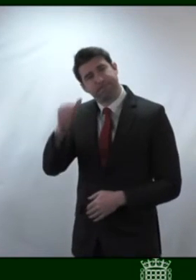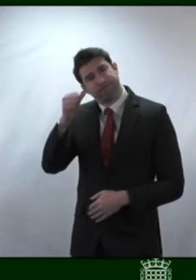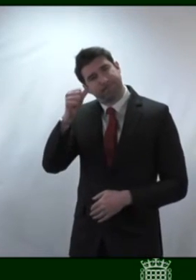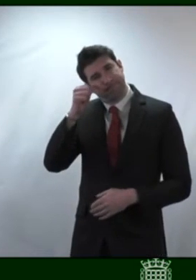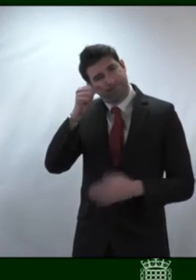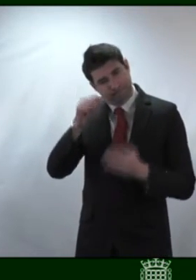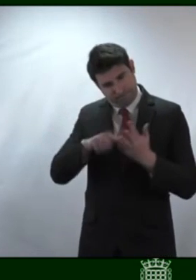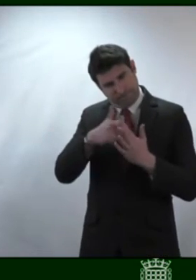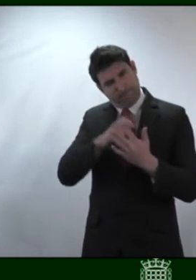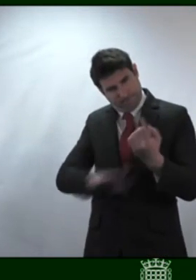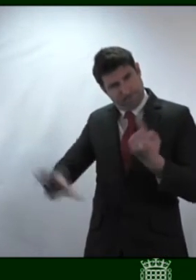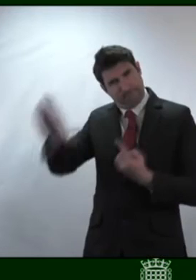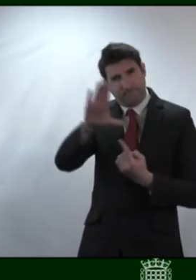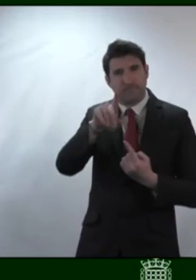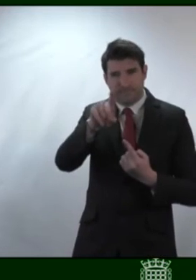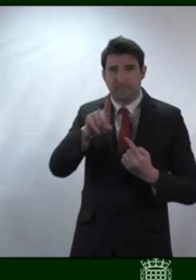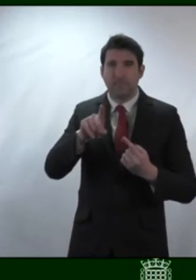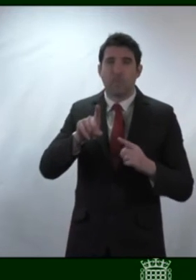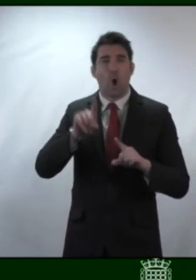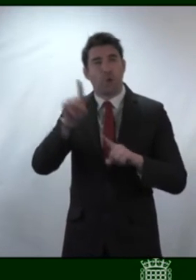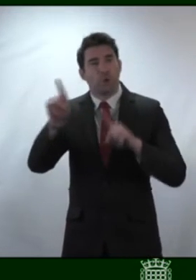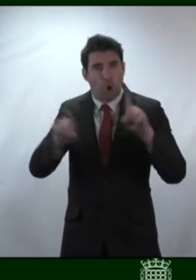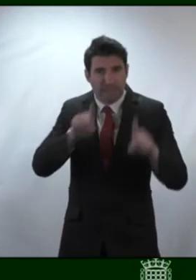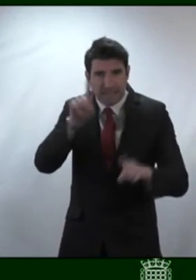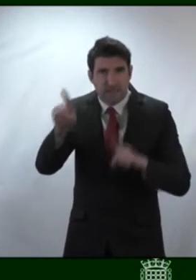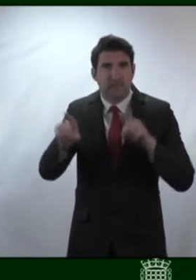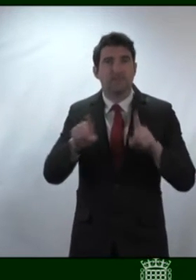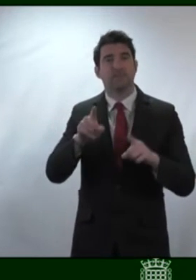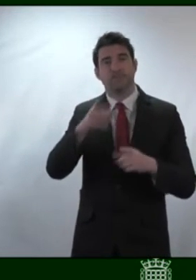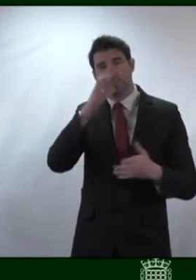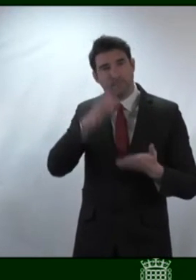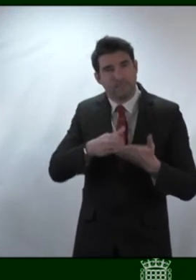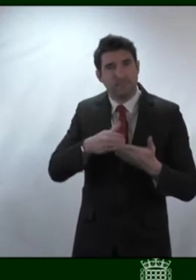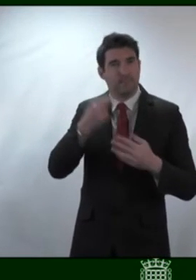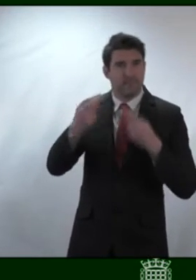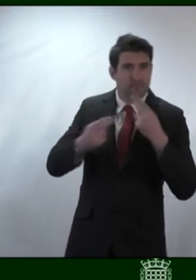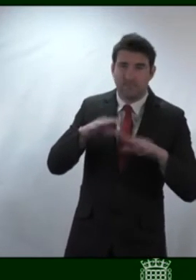has been severely affected by the pandemic and the national restrictions. That includes places